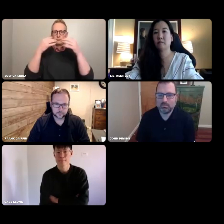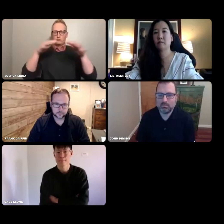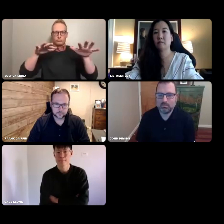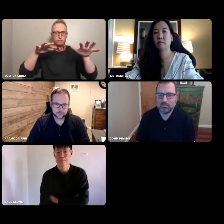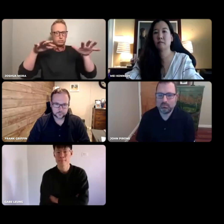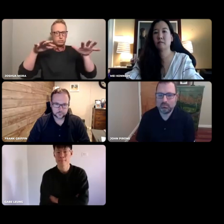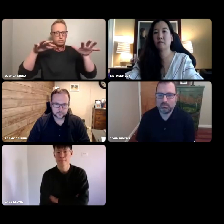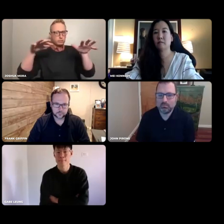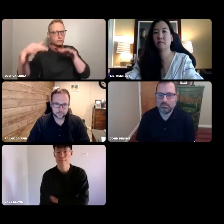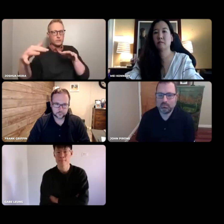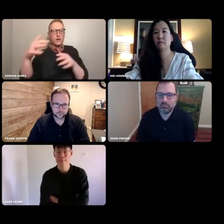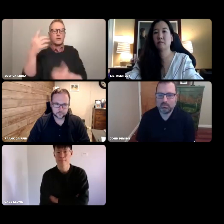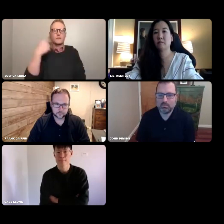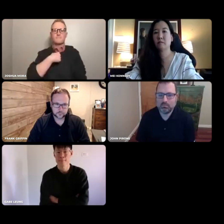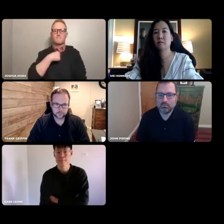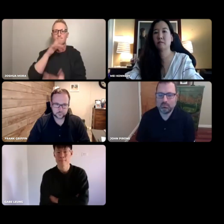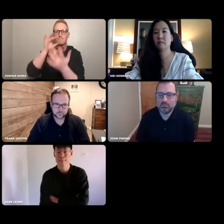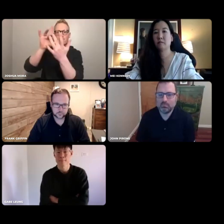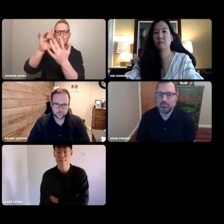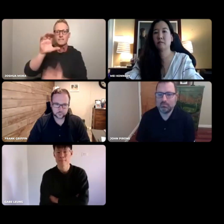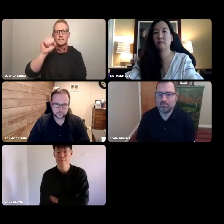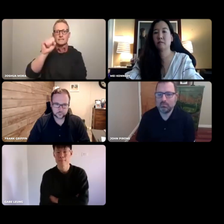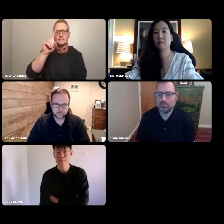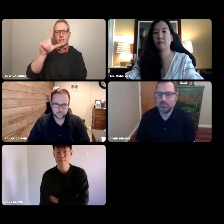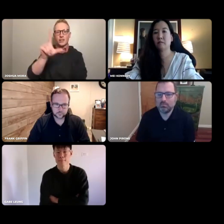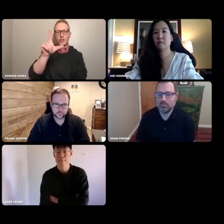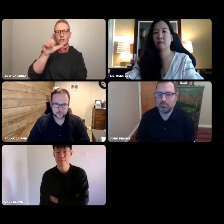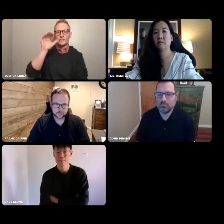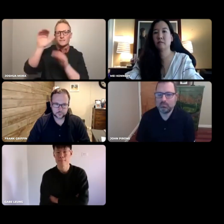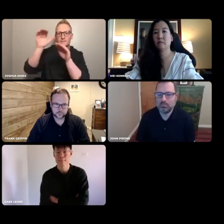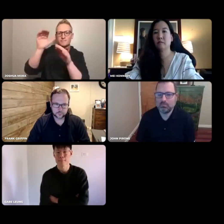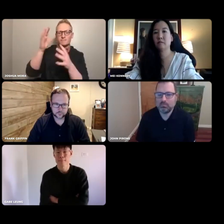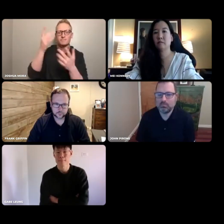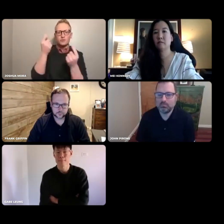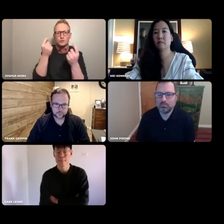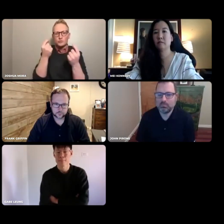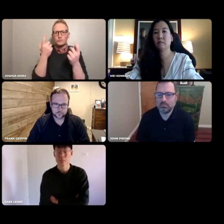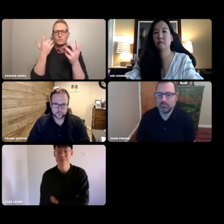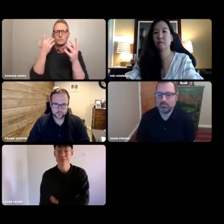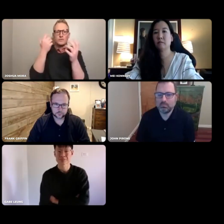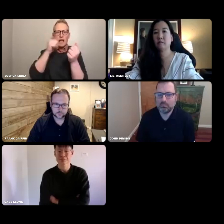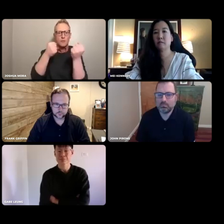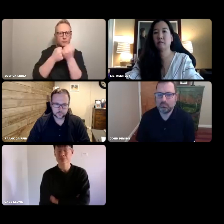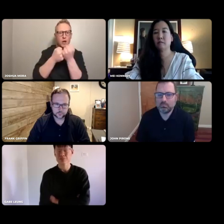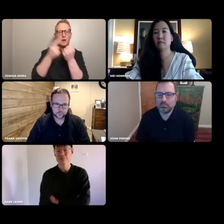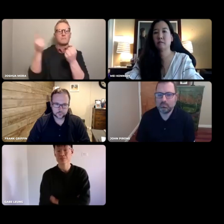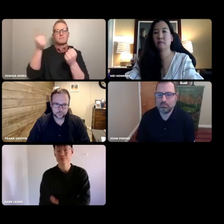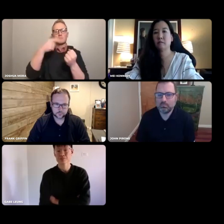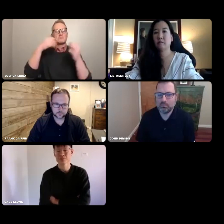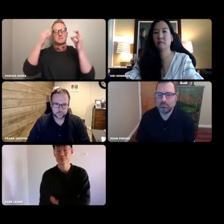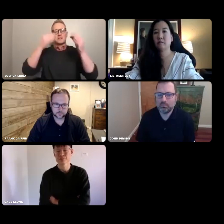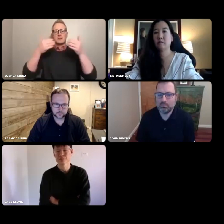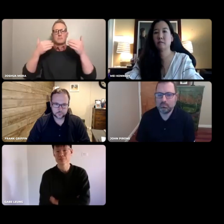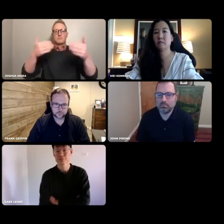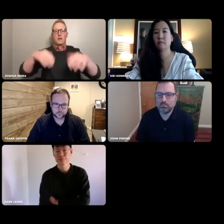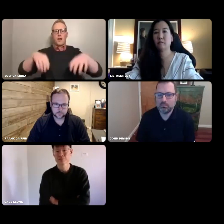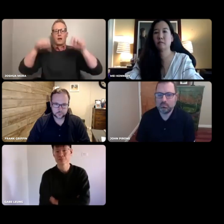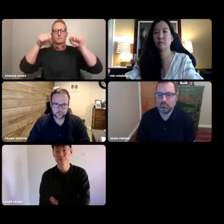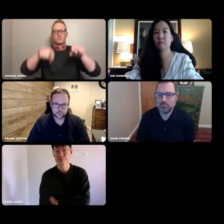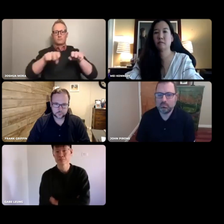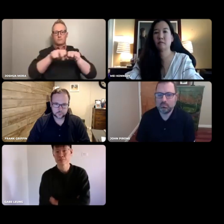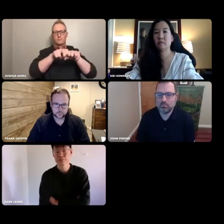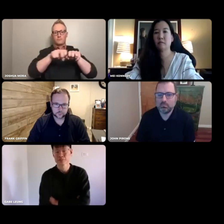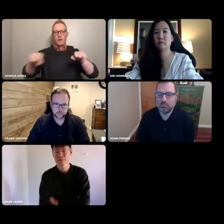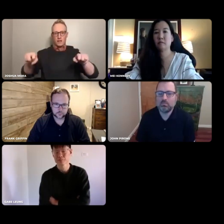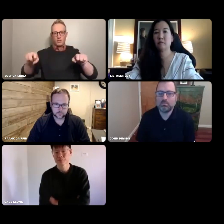Like everyone else, we have transitioned to online learning.